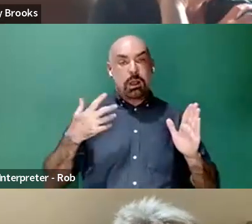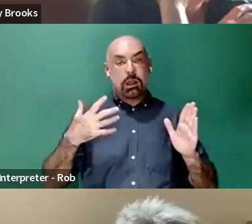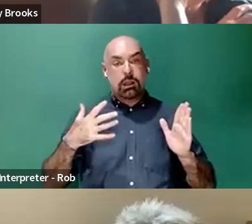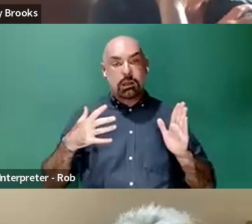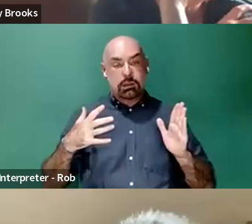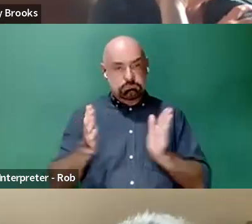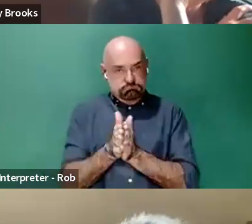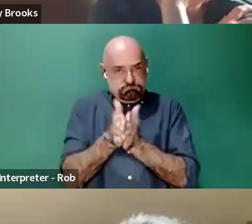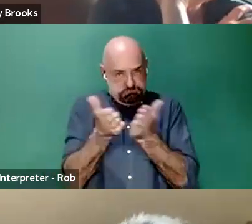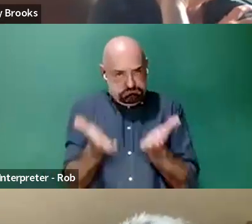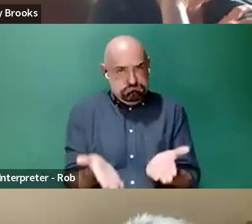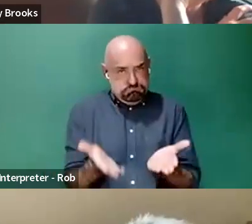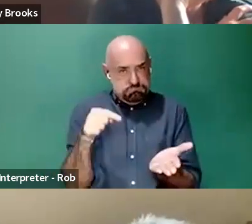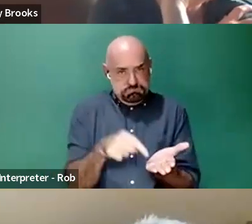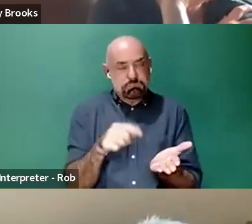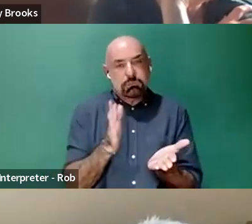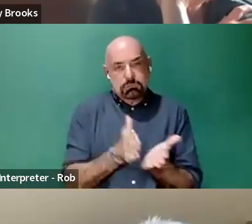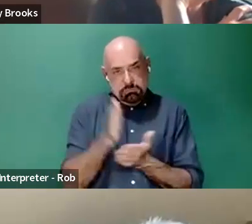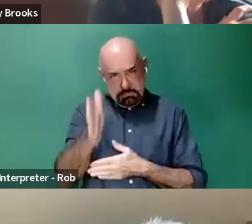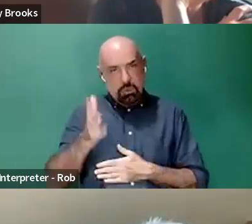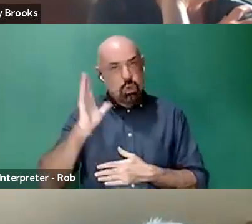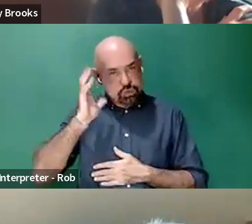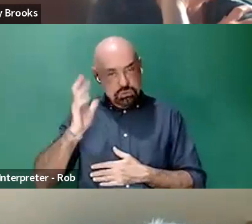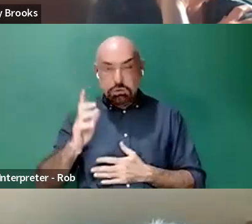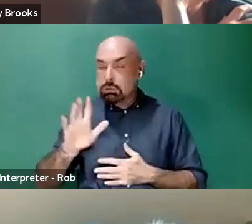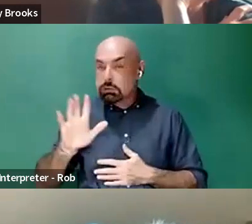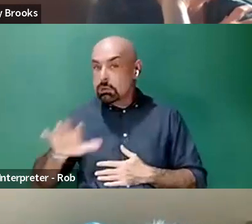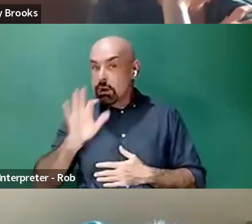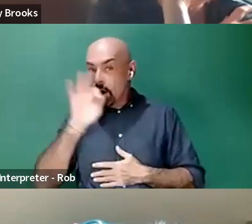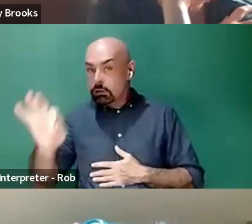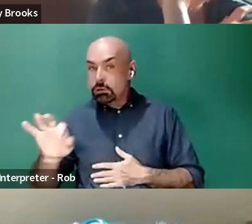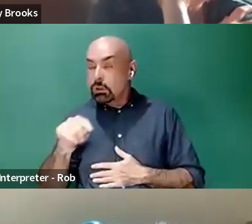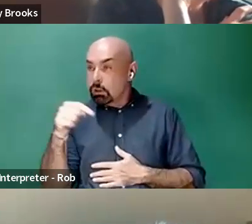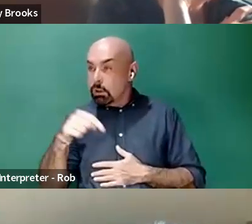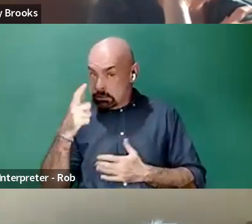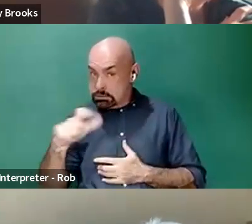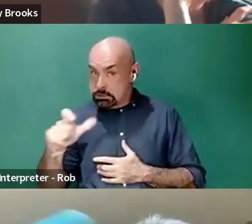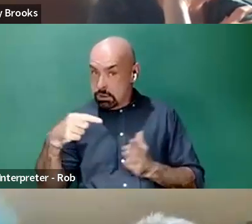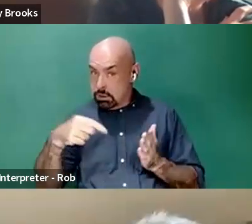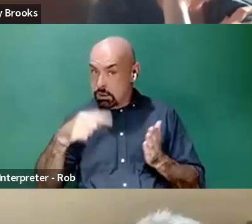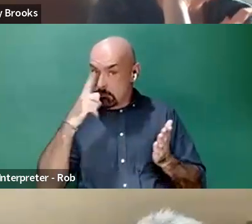of it into audiology and asked them how much of it was still feasible. And for my section,